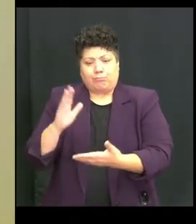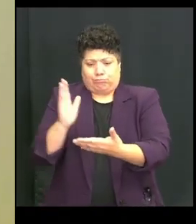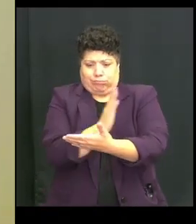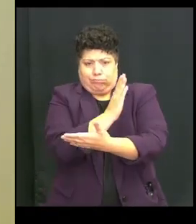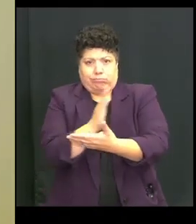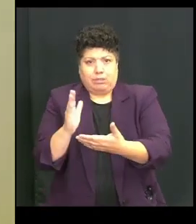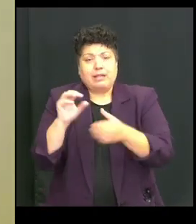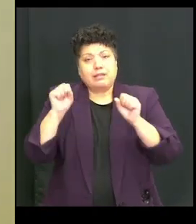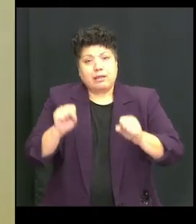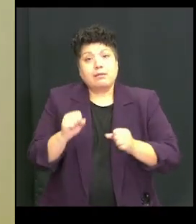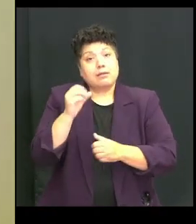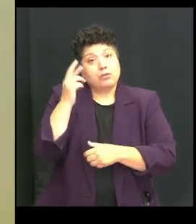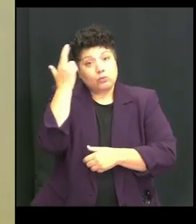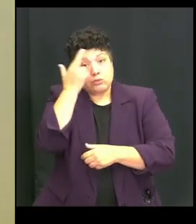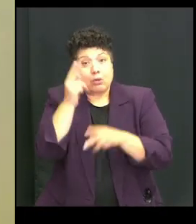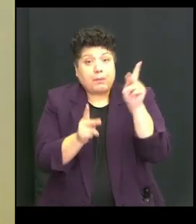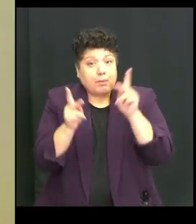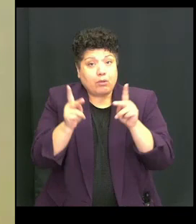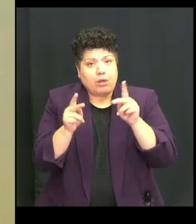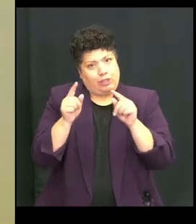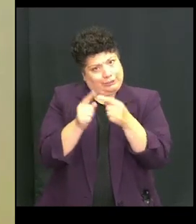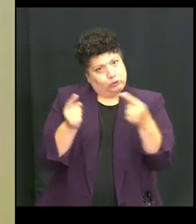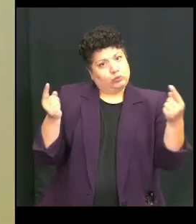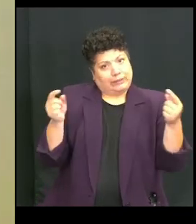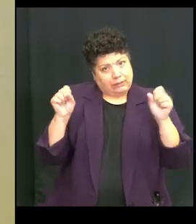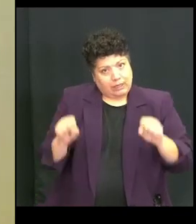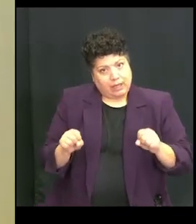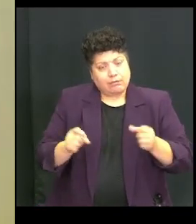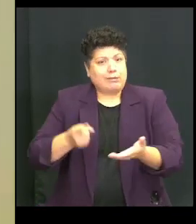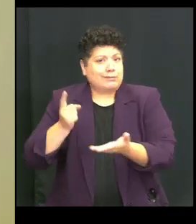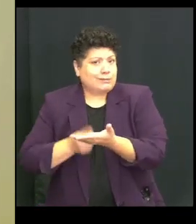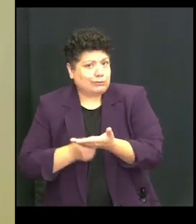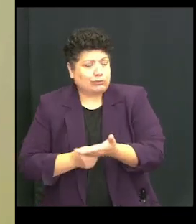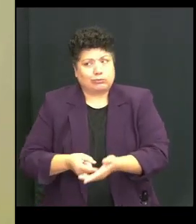there's room for discussion, there's room for disagreement, you're not a bad person.